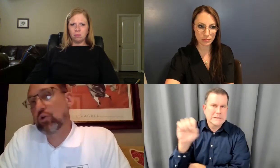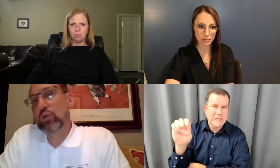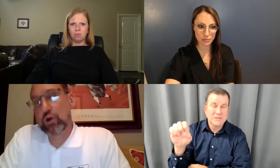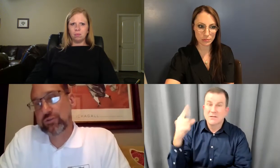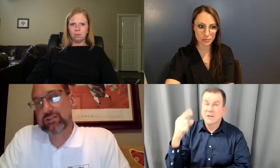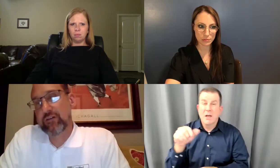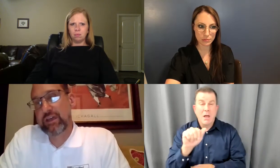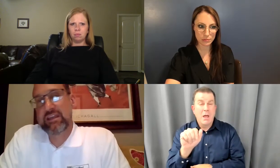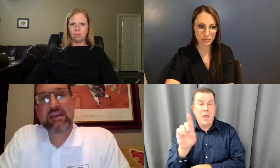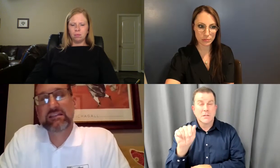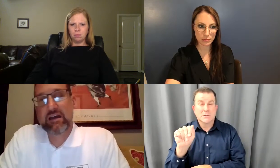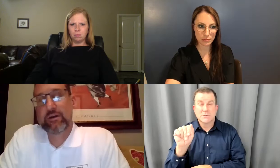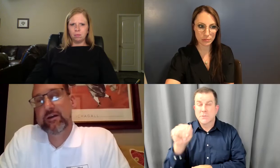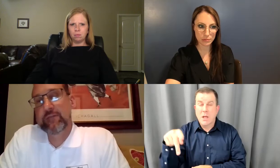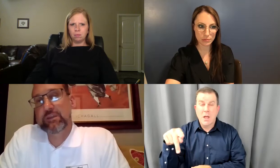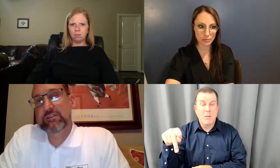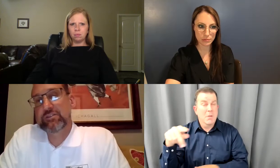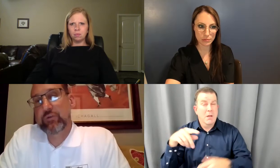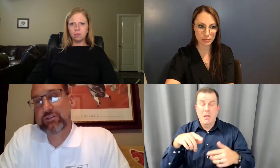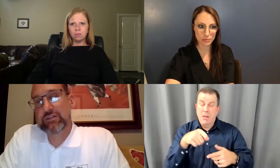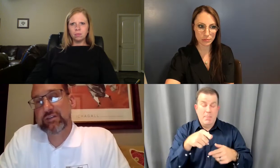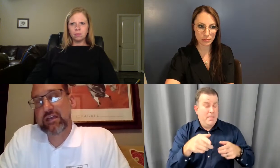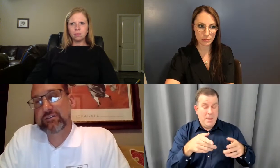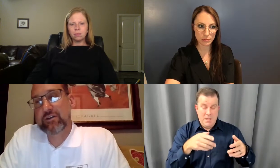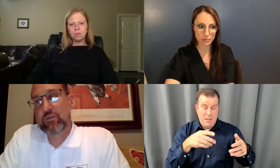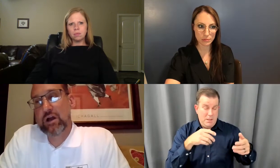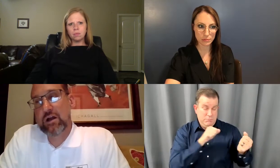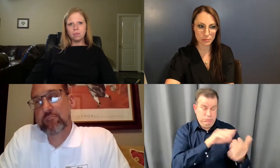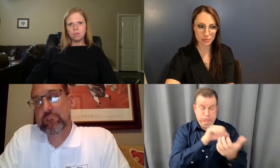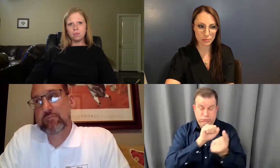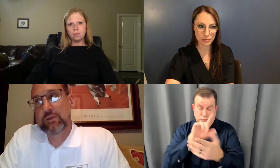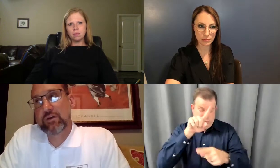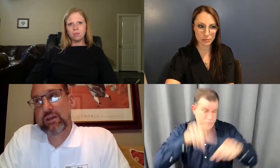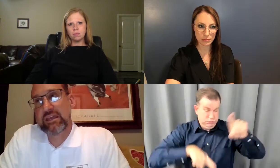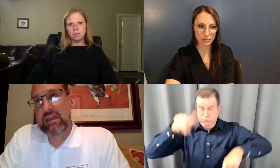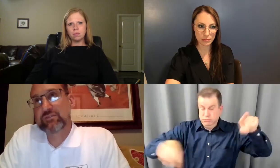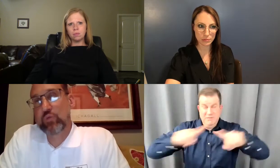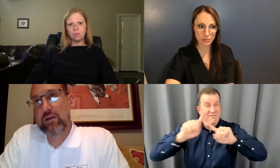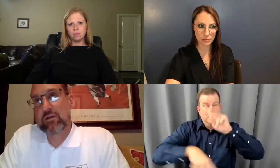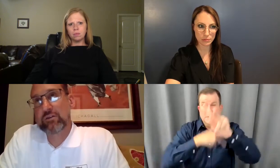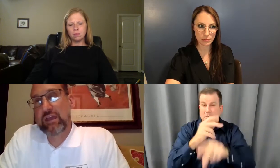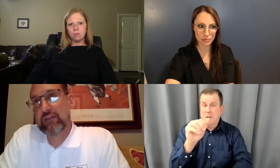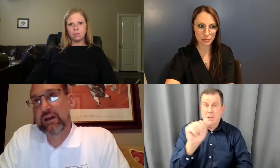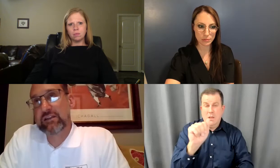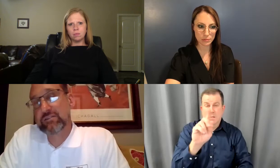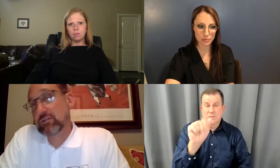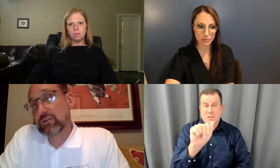the whole host of ADA situations. And so, in a case where you can't find an attorney,